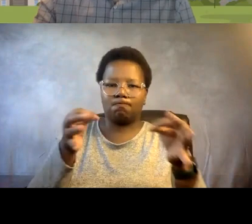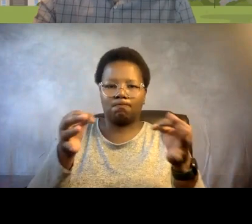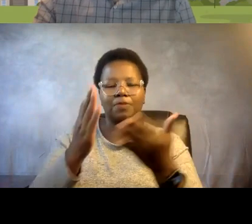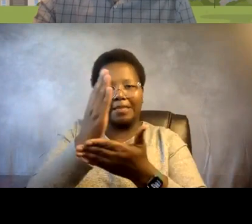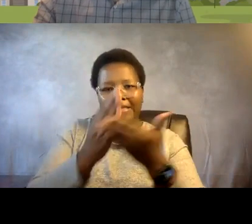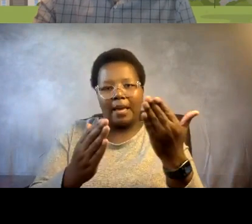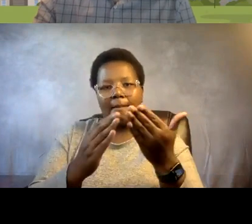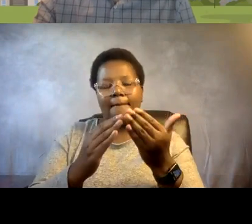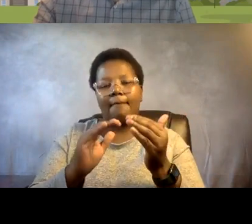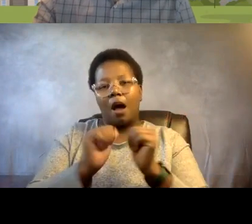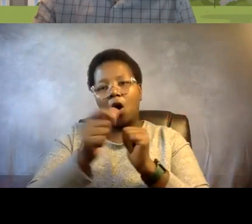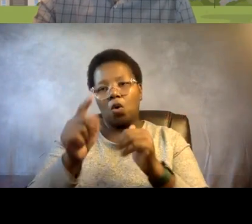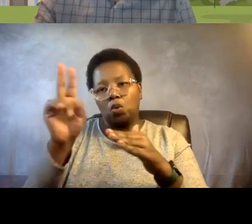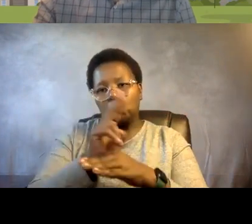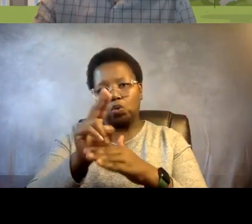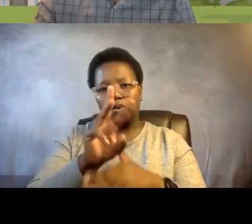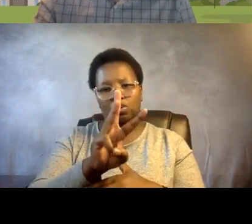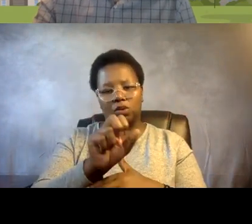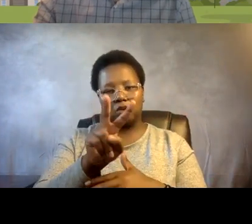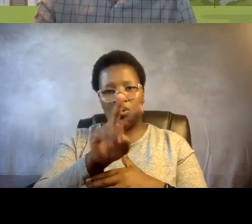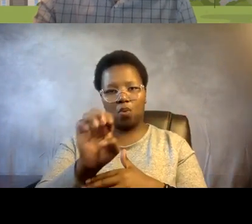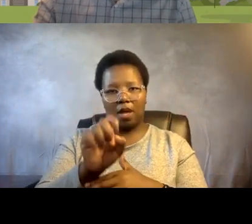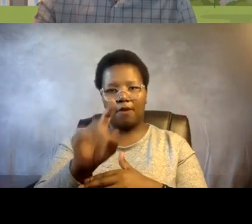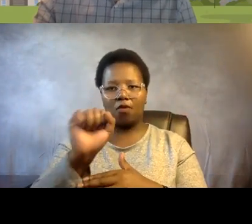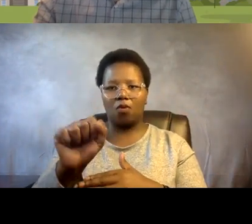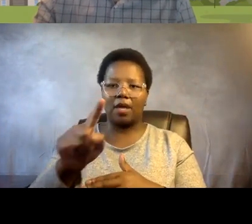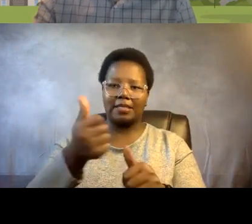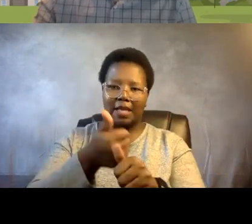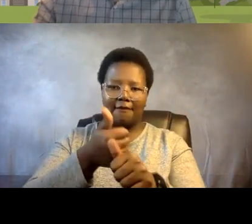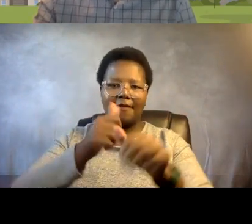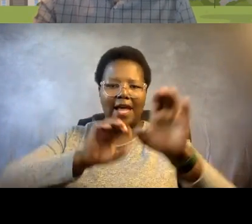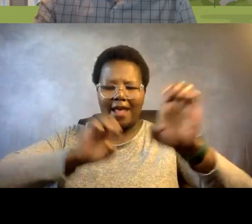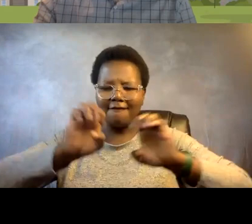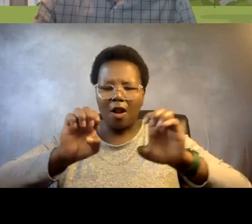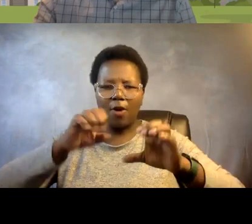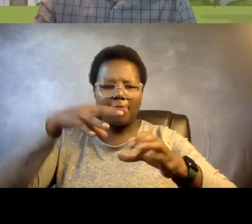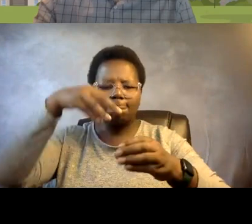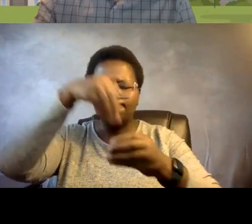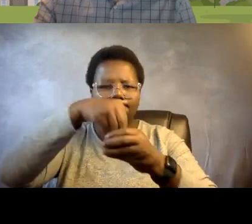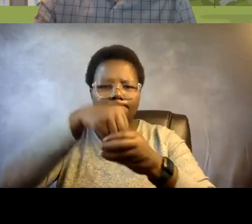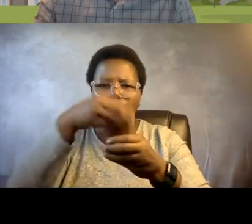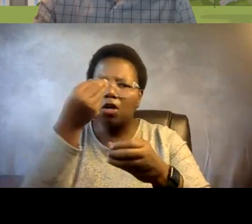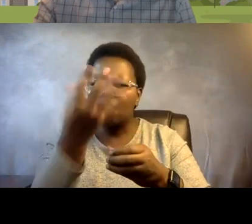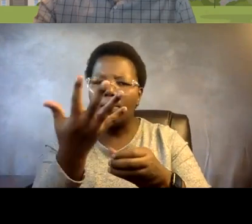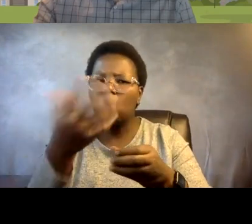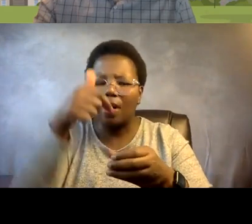can use the WAVE tool to evaluate content. For this example, again mostly, probably just feel